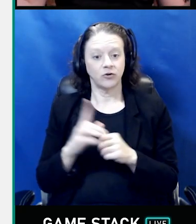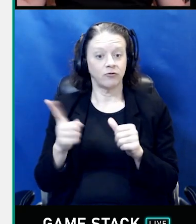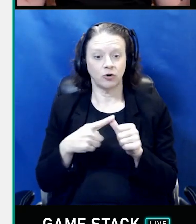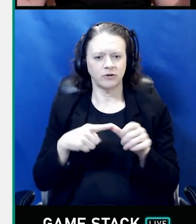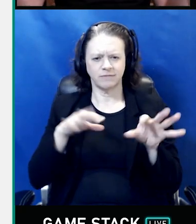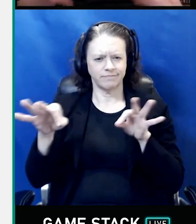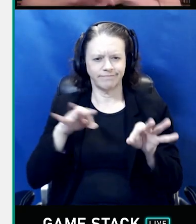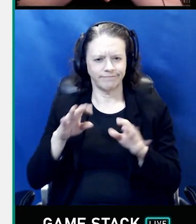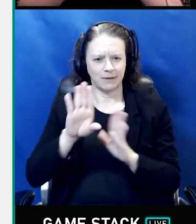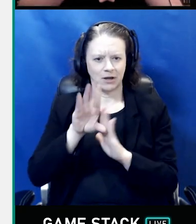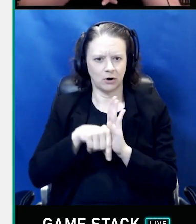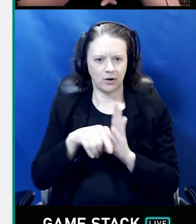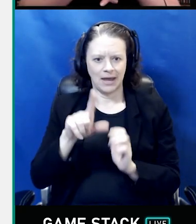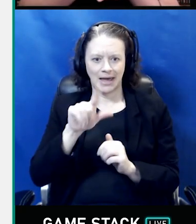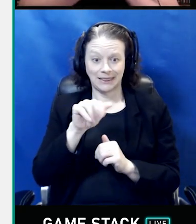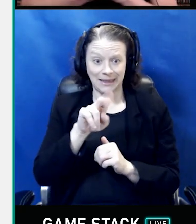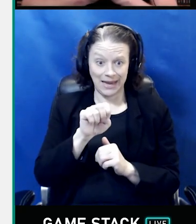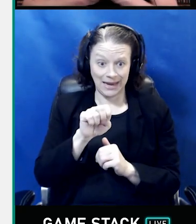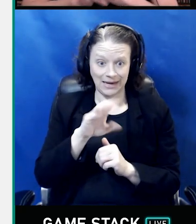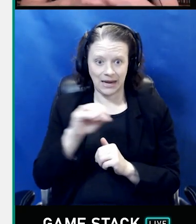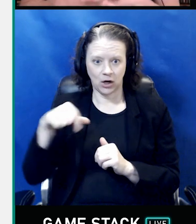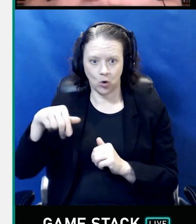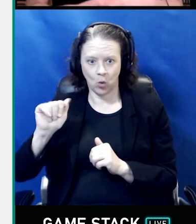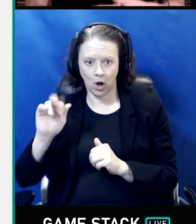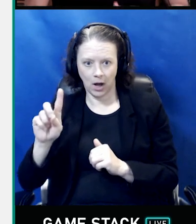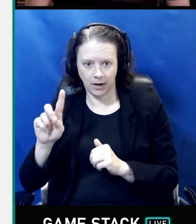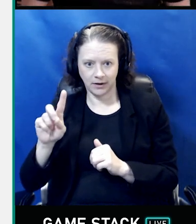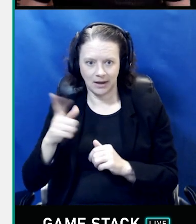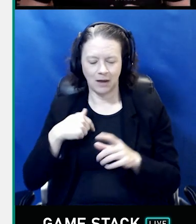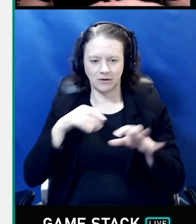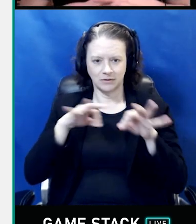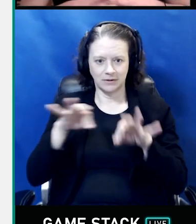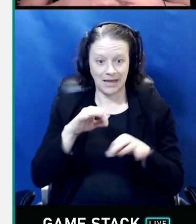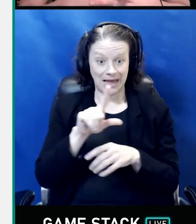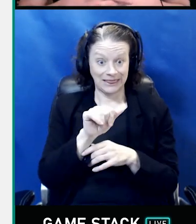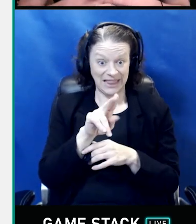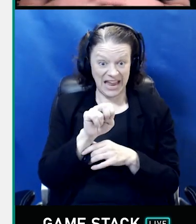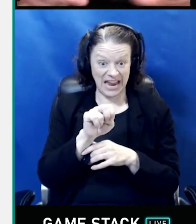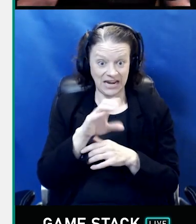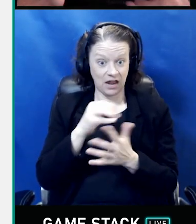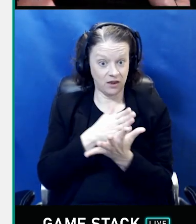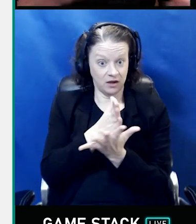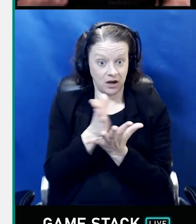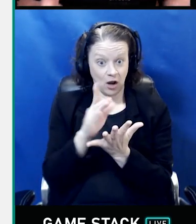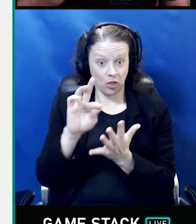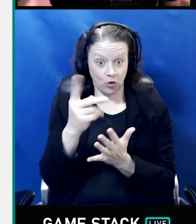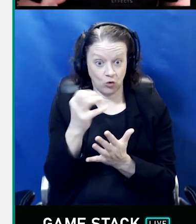So I'm going to refer to lanes and threads interchangeably. In some contexts, they are distinguished for my purposes,